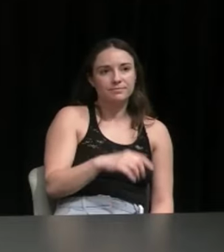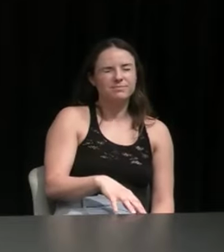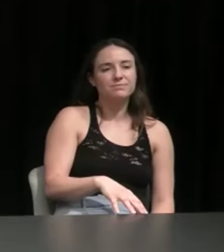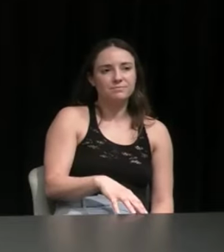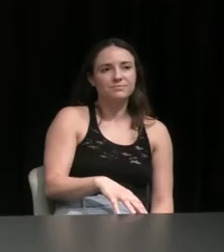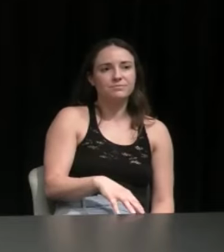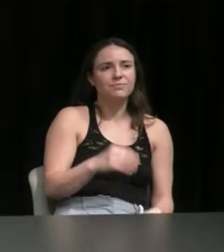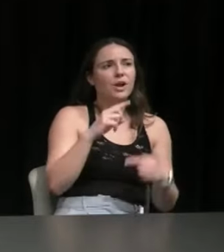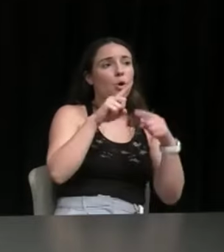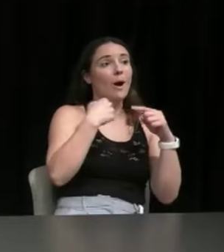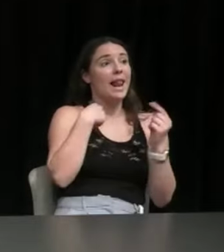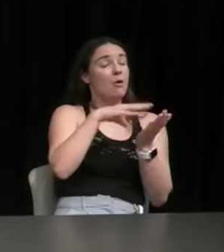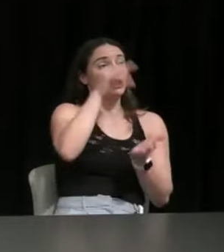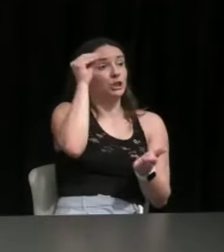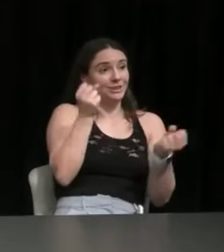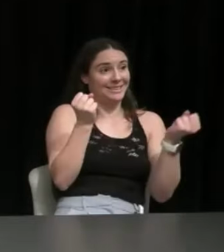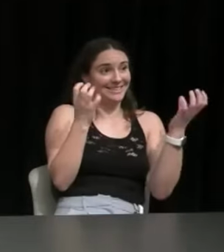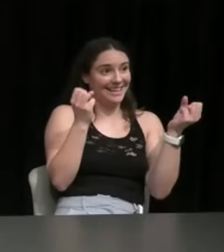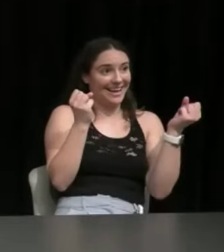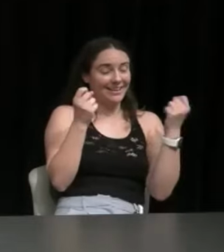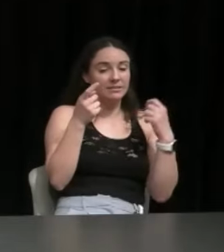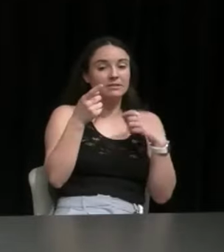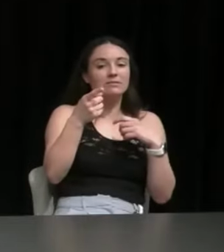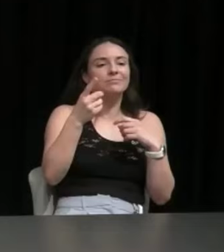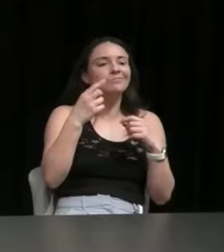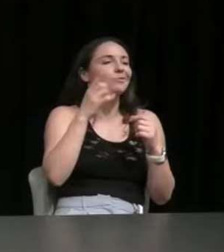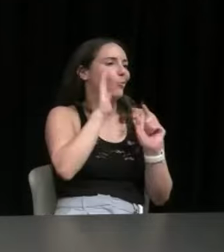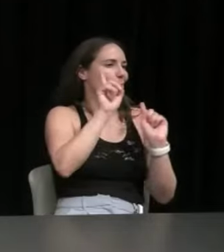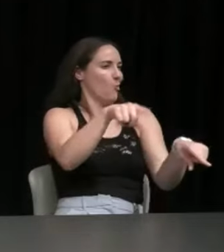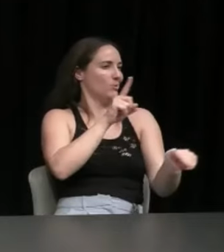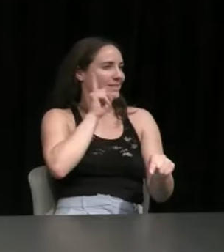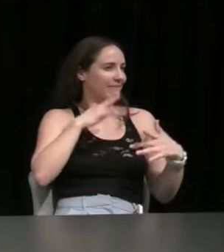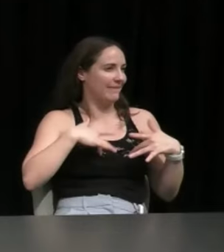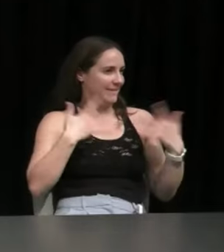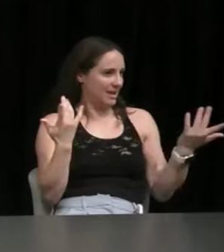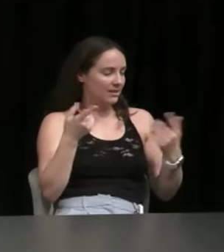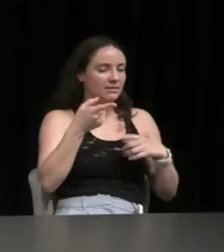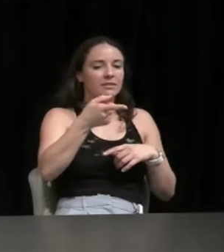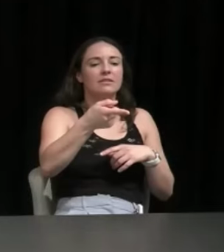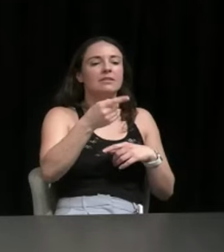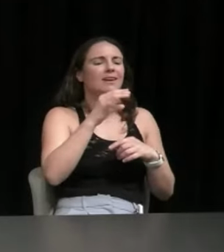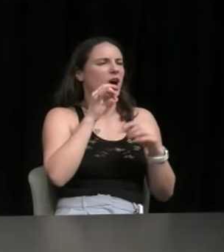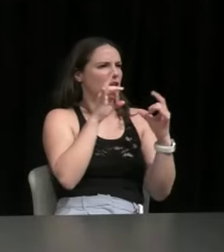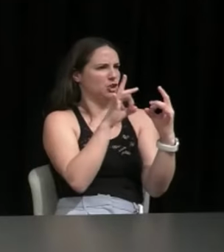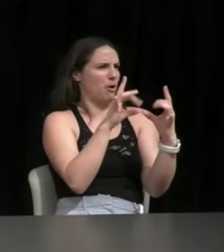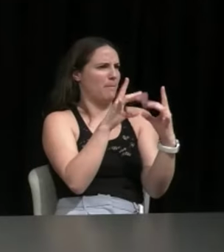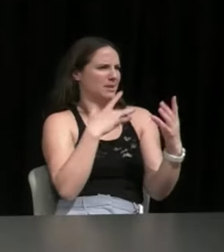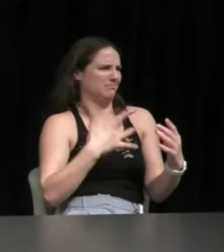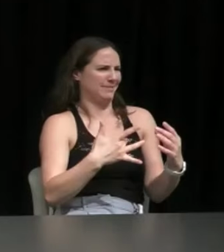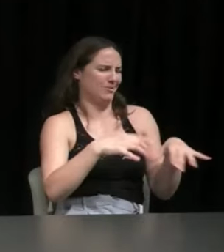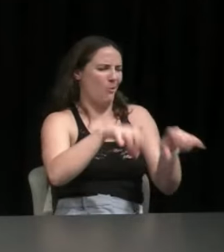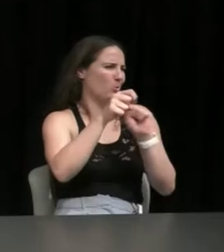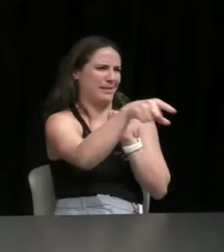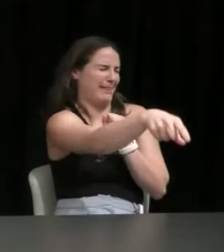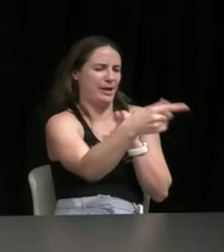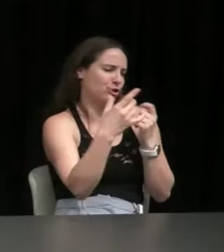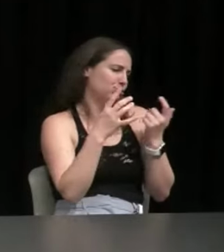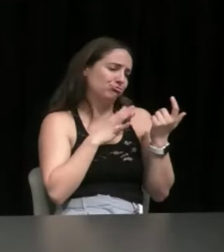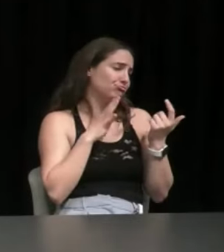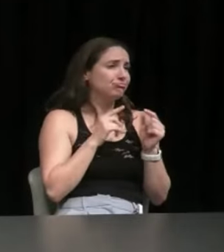our goodbyes so when I was learning sign language I would go to a deaf event um maybe at Starbucks